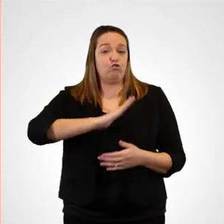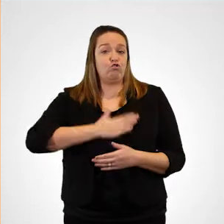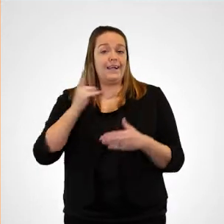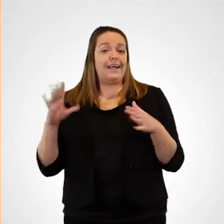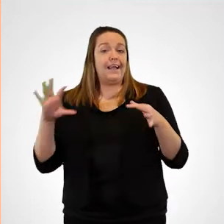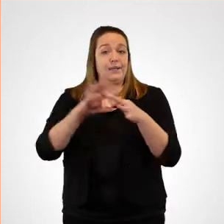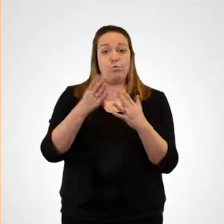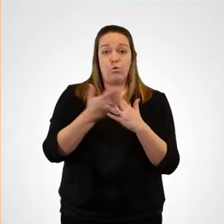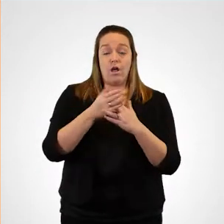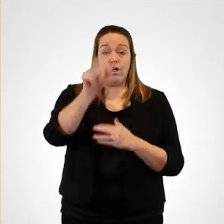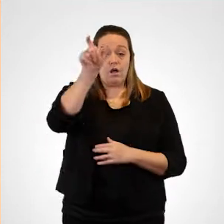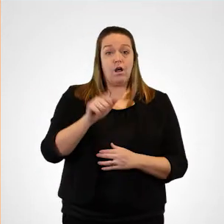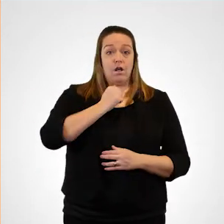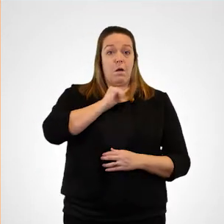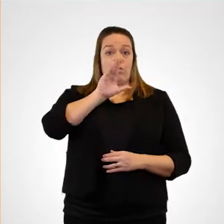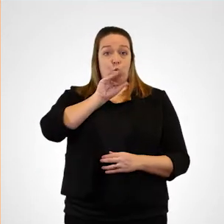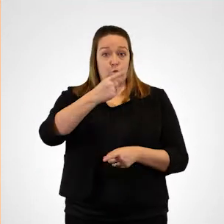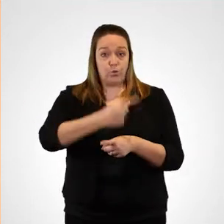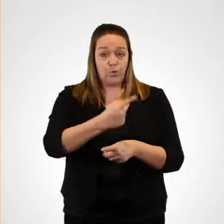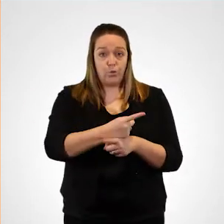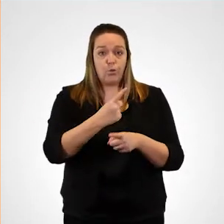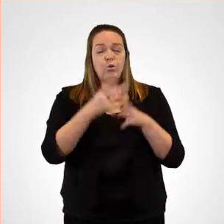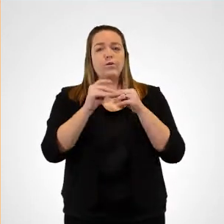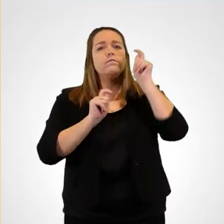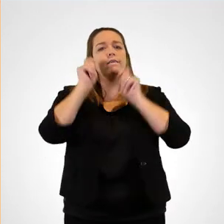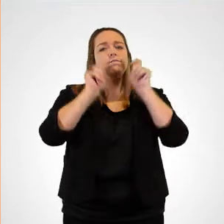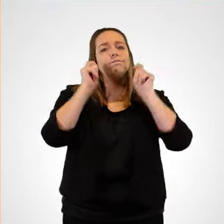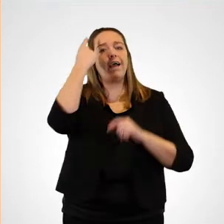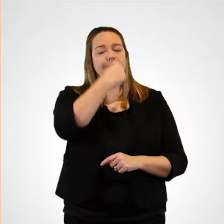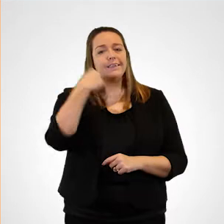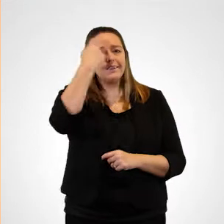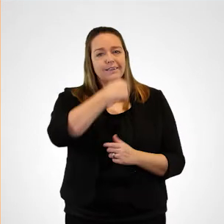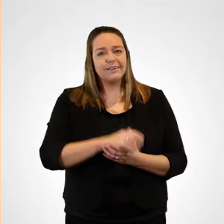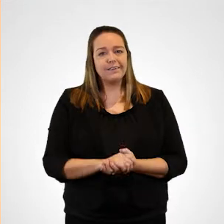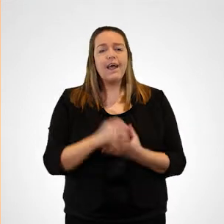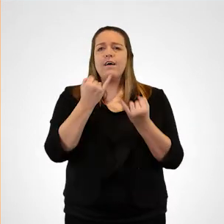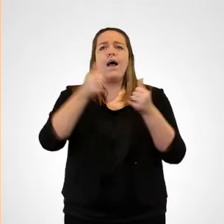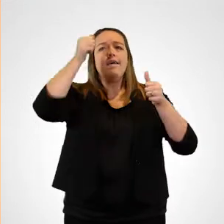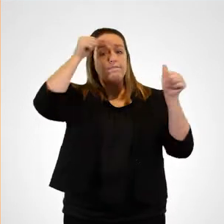what somebody is saying and what's going on in their face. There's a very famous study